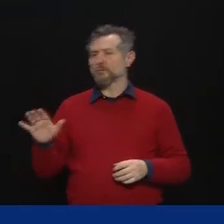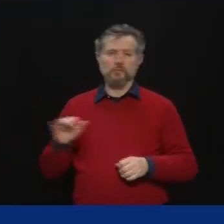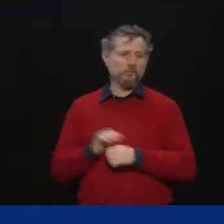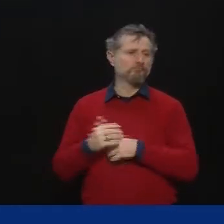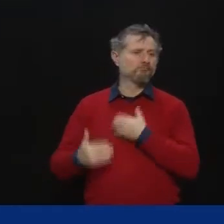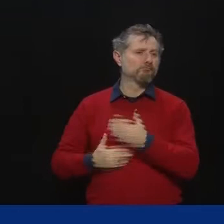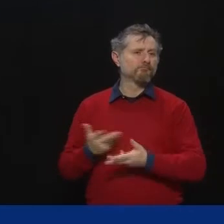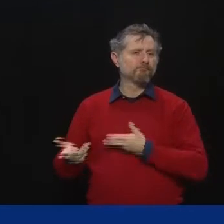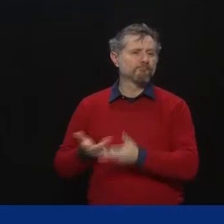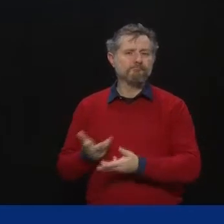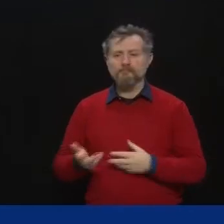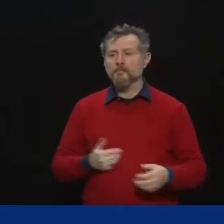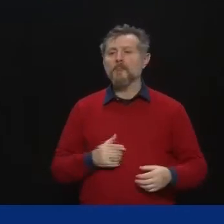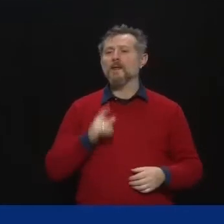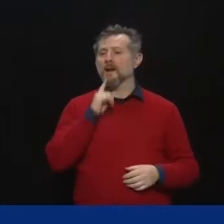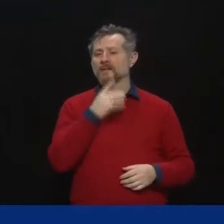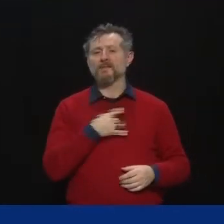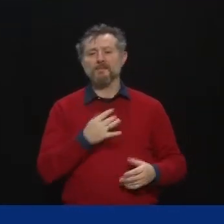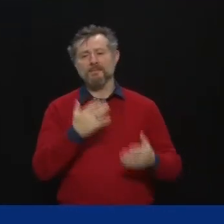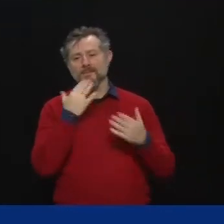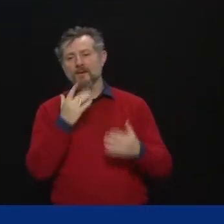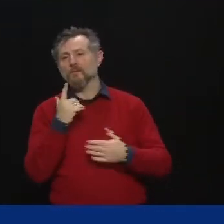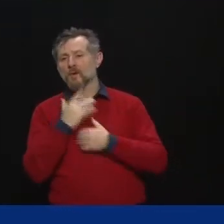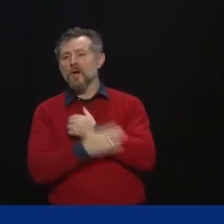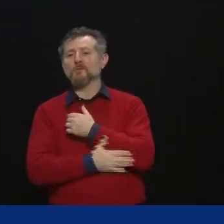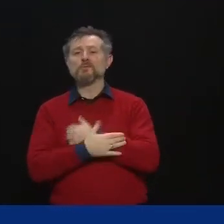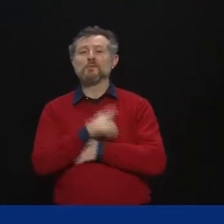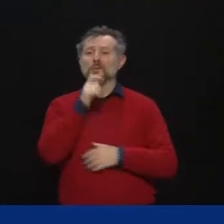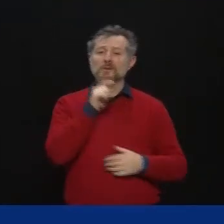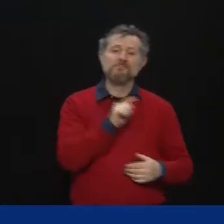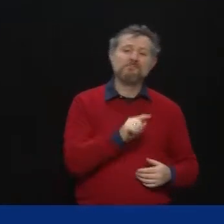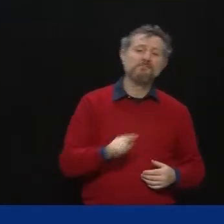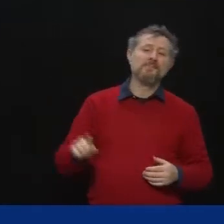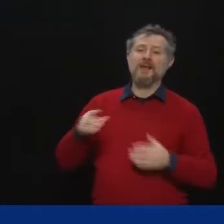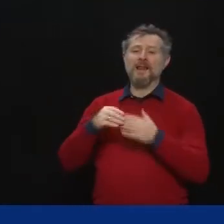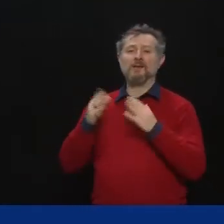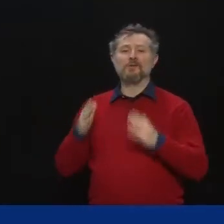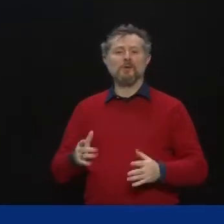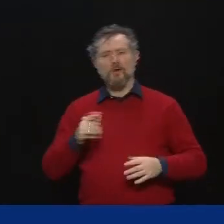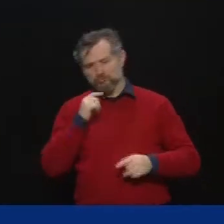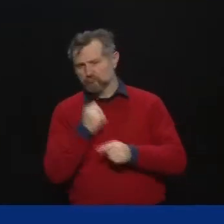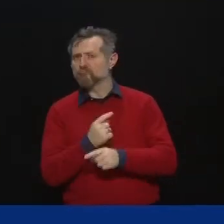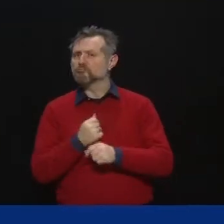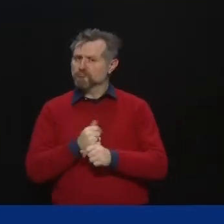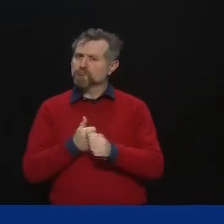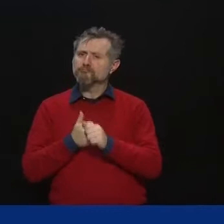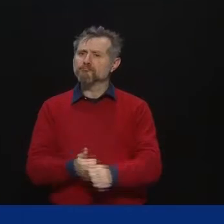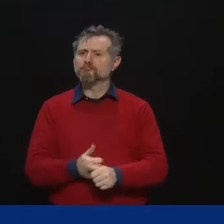RESIDENCES, BUSINESS, SHOPS, THE LARGE BIG BOX STORES, EVENT GATHERING SPACES.